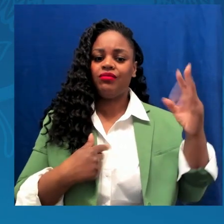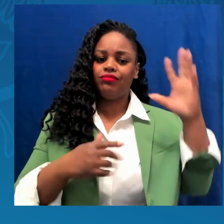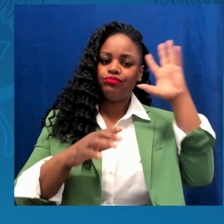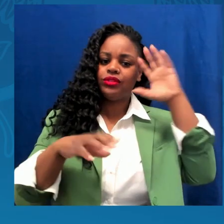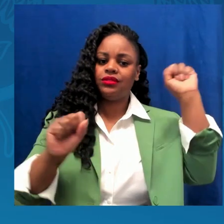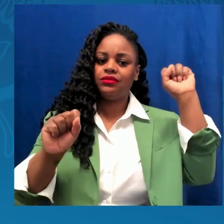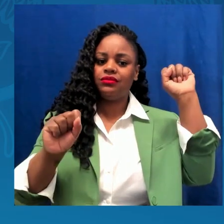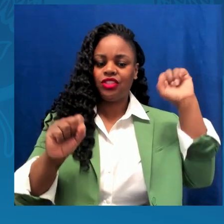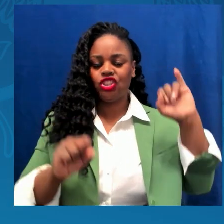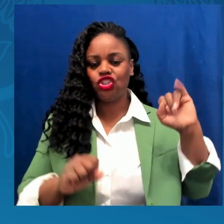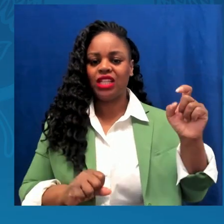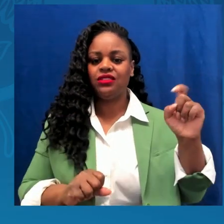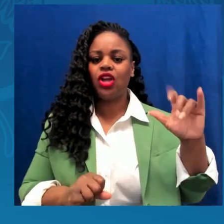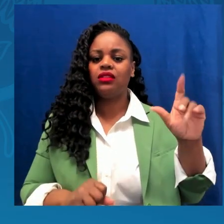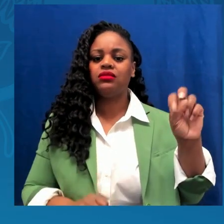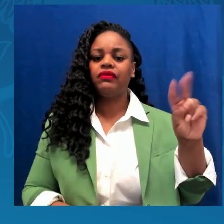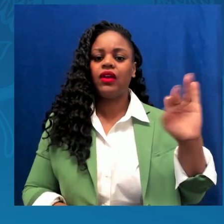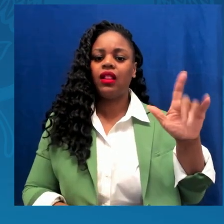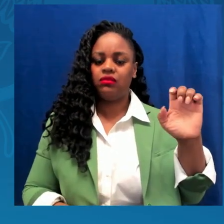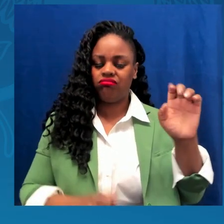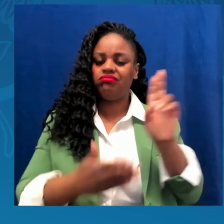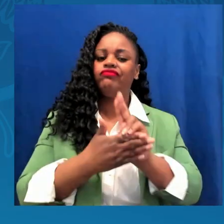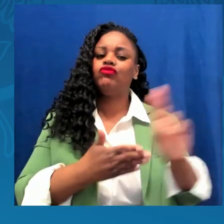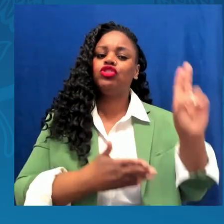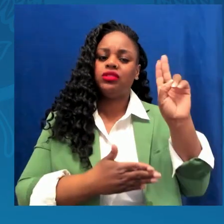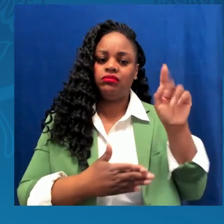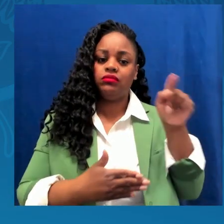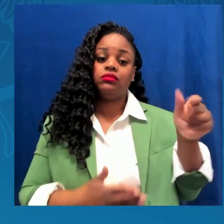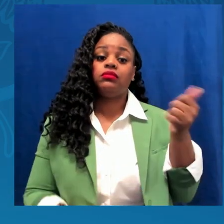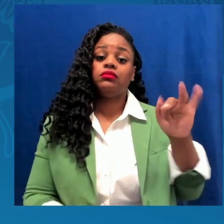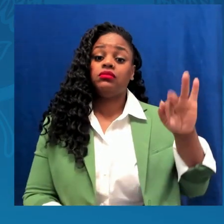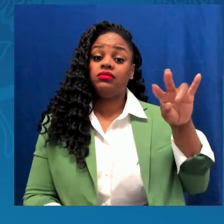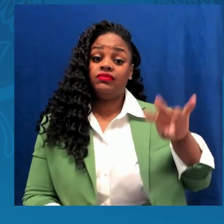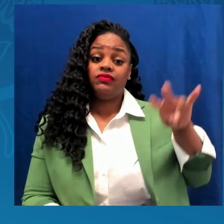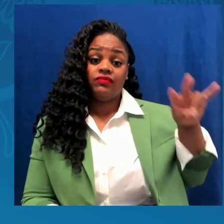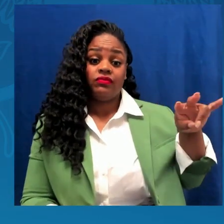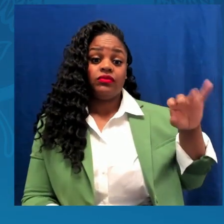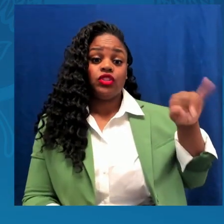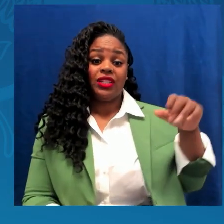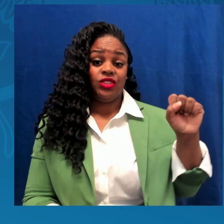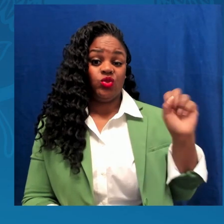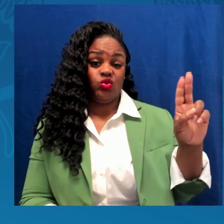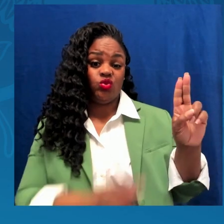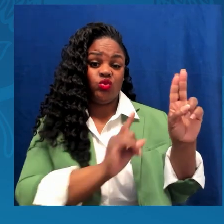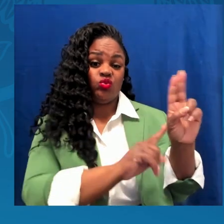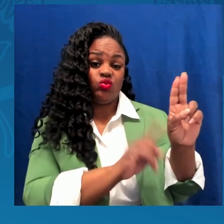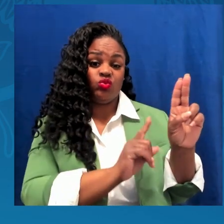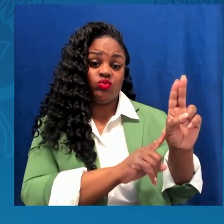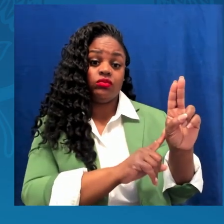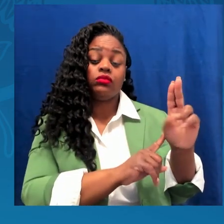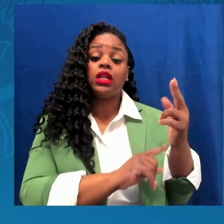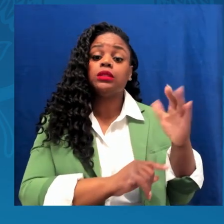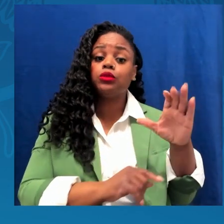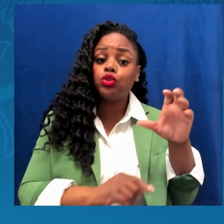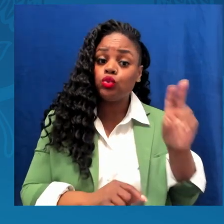founded in 1877 JSU is an HBCU rich in heritage and tradition. JSU has a profound and impactful legacy